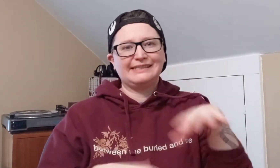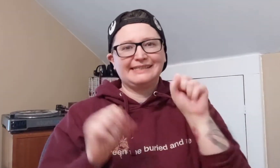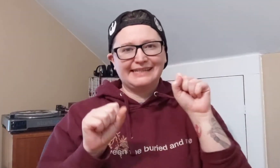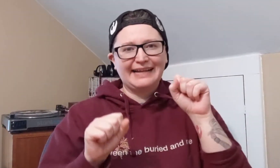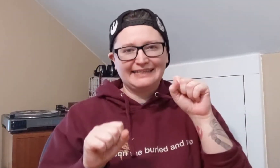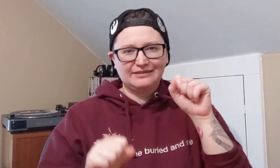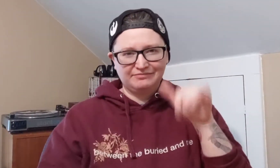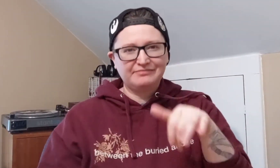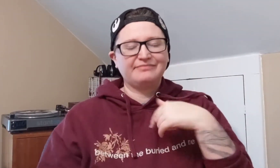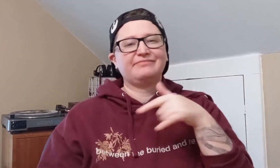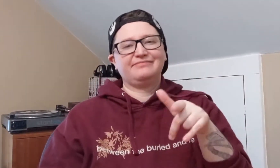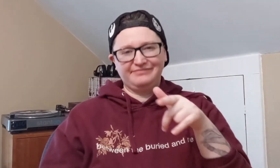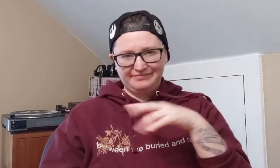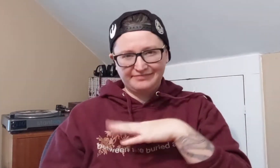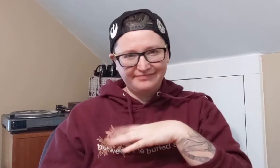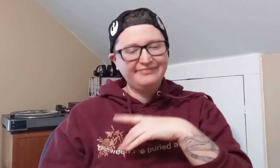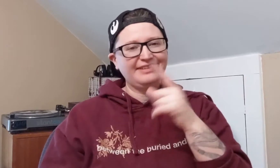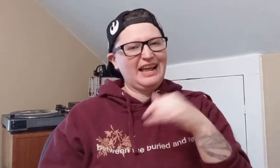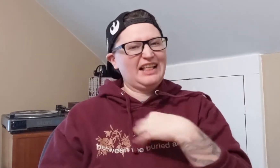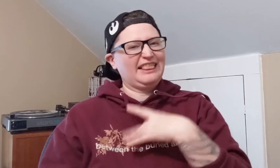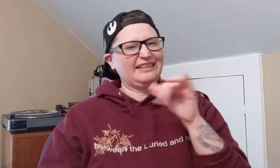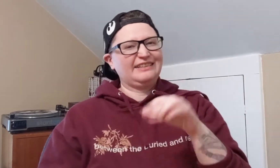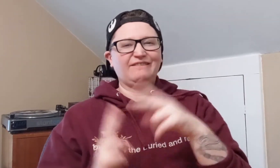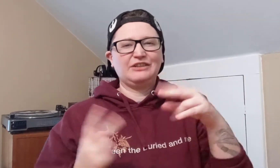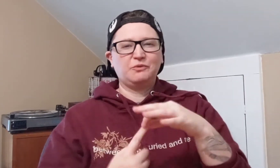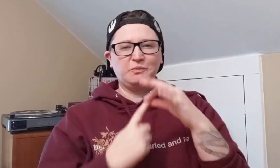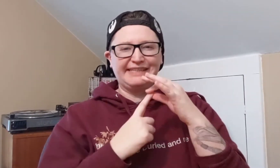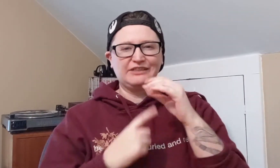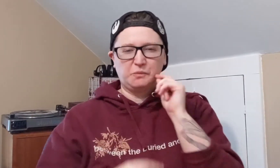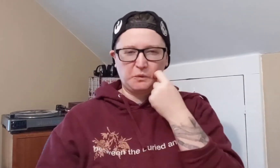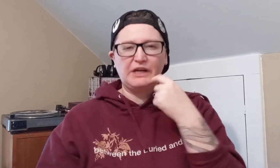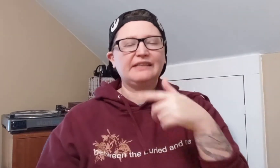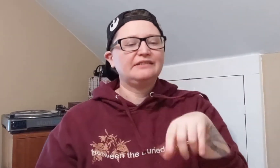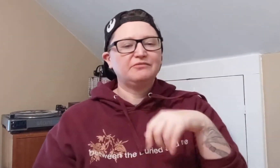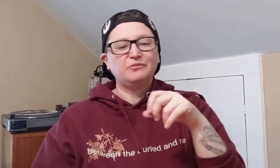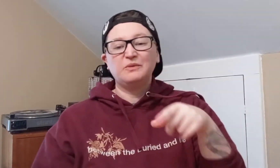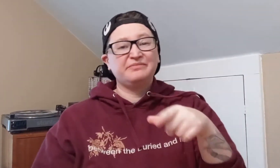related to your risk taking so I really like that I just thought that was a really unique